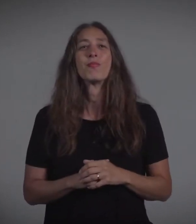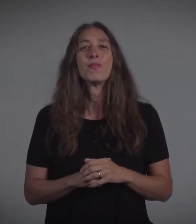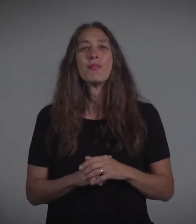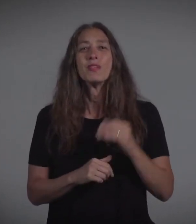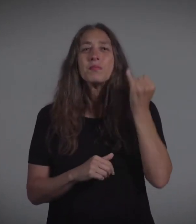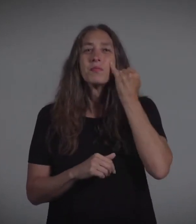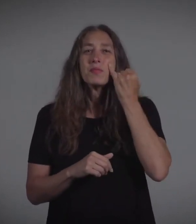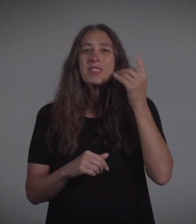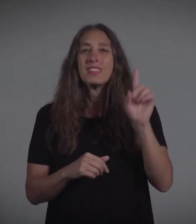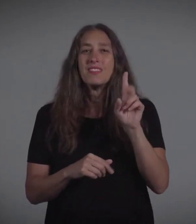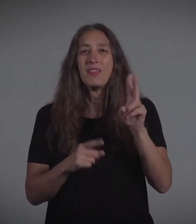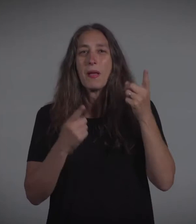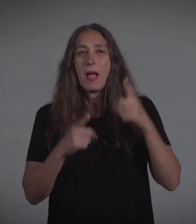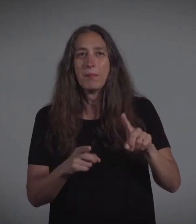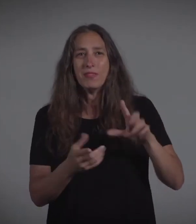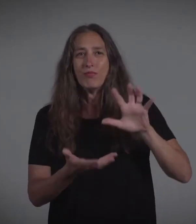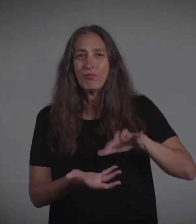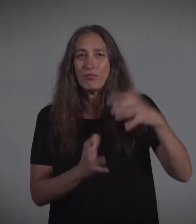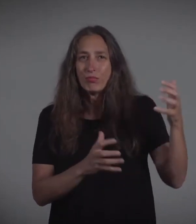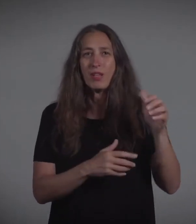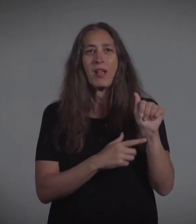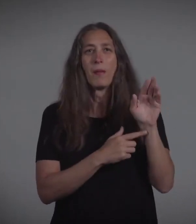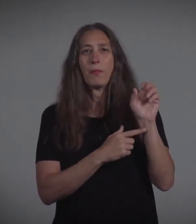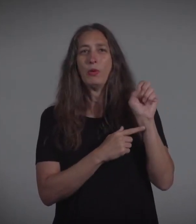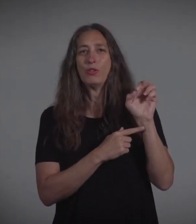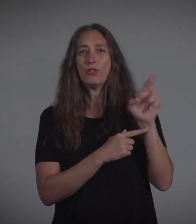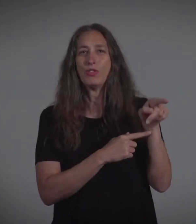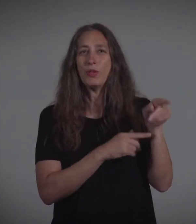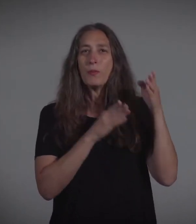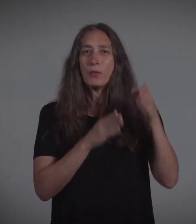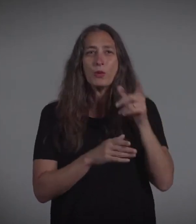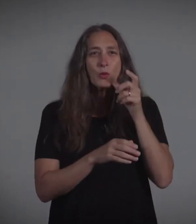and more unsafe over time. After an episode of abuse,